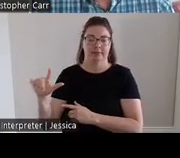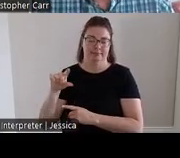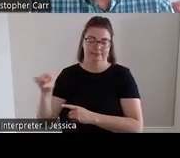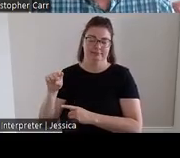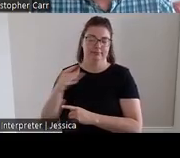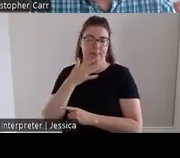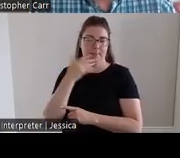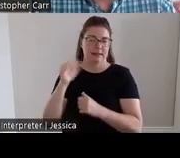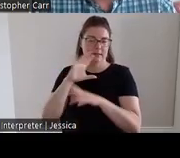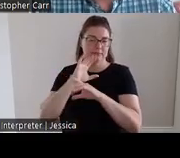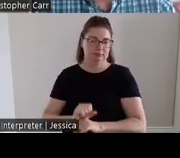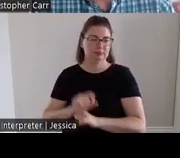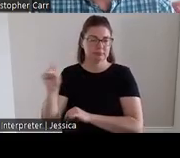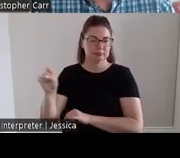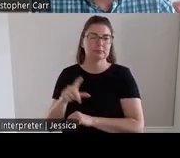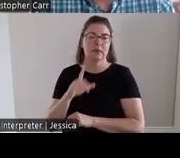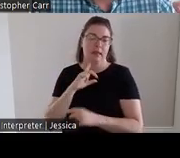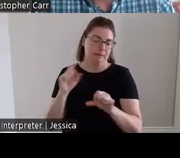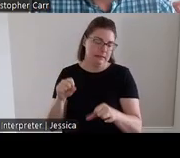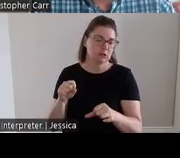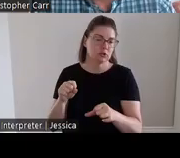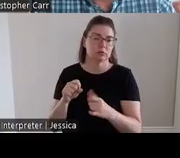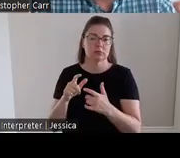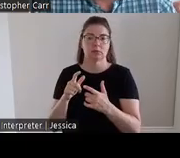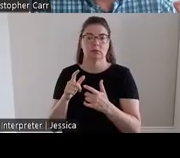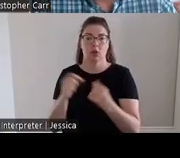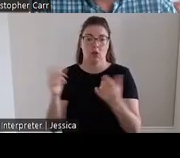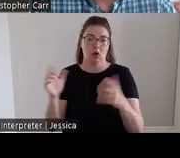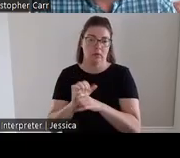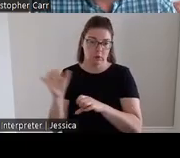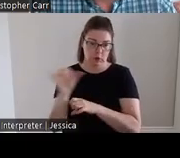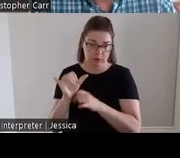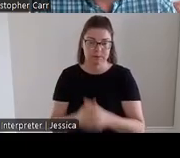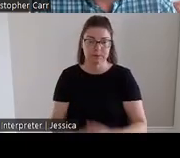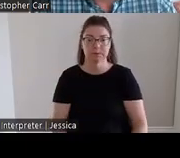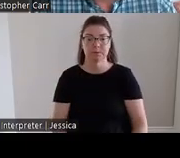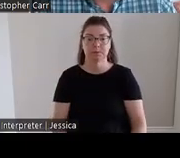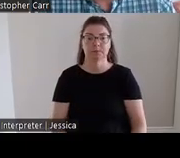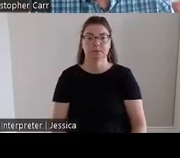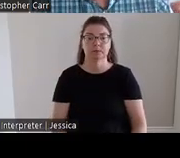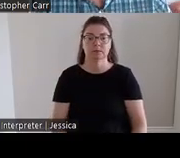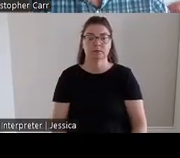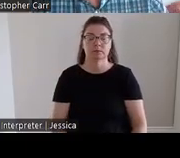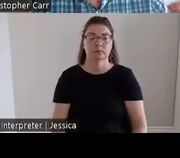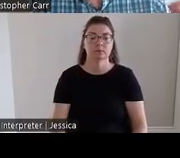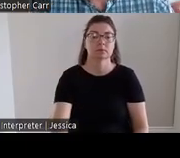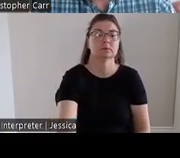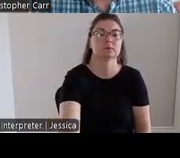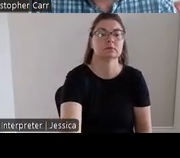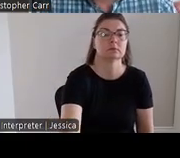where we have the potential to do a lot of work. So this ends our presentation.